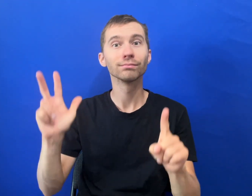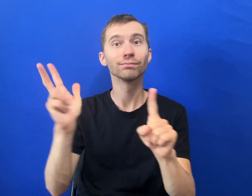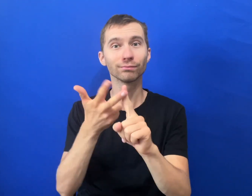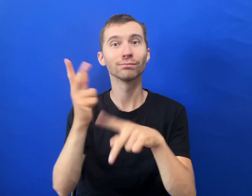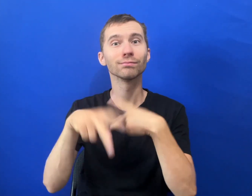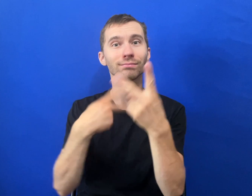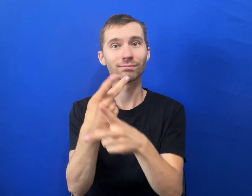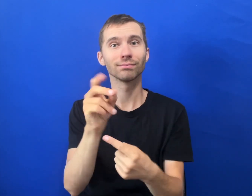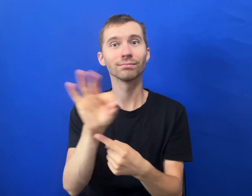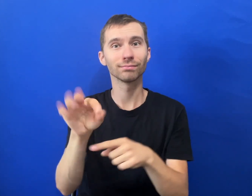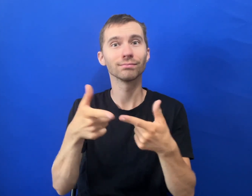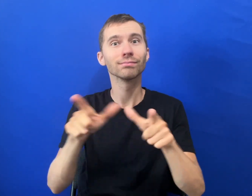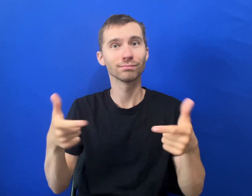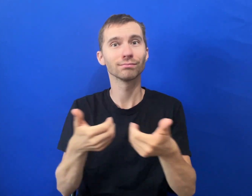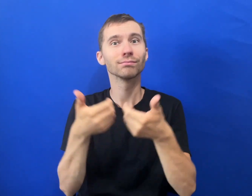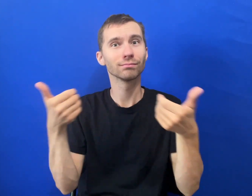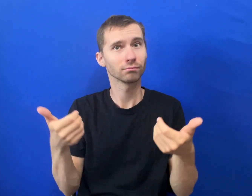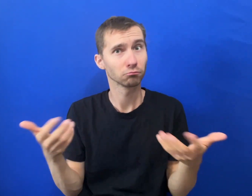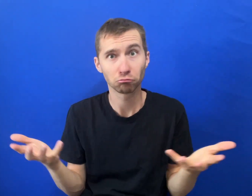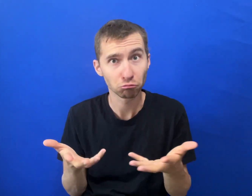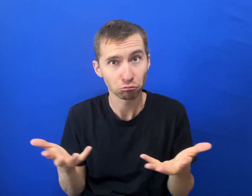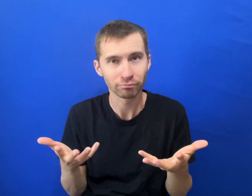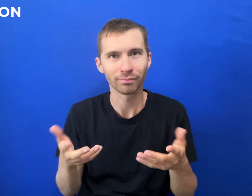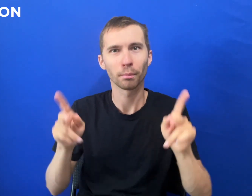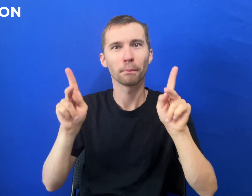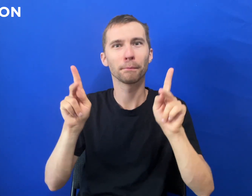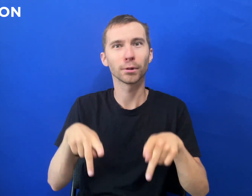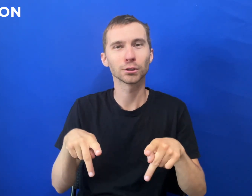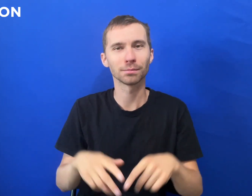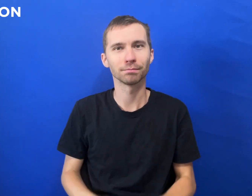The third type of language separation is "person".